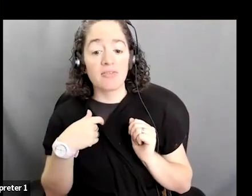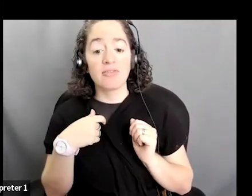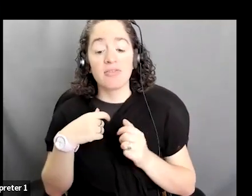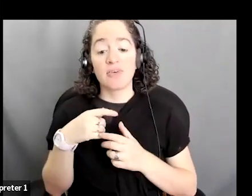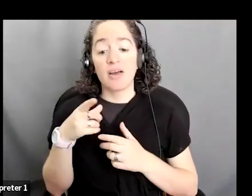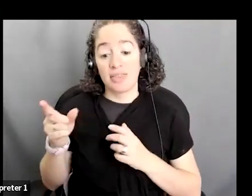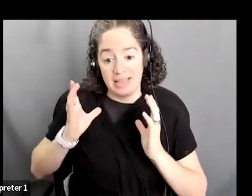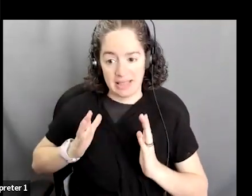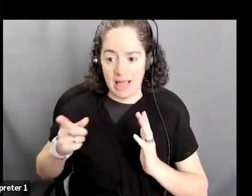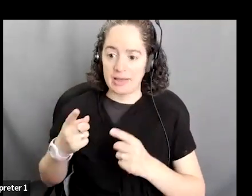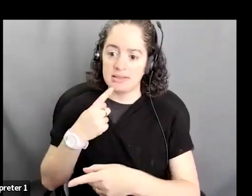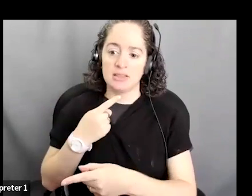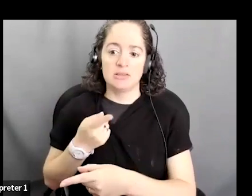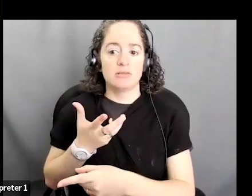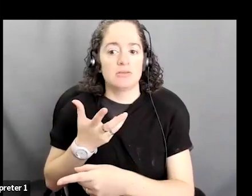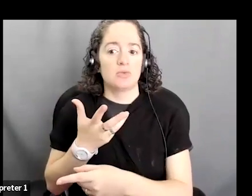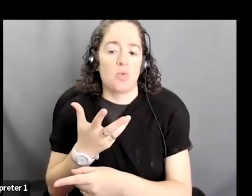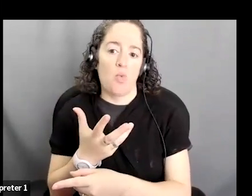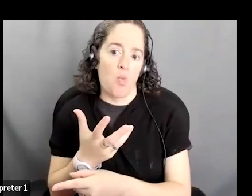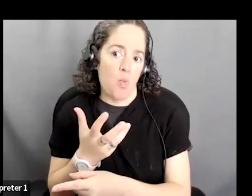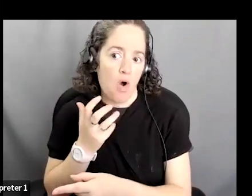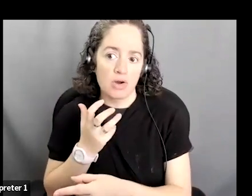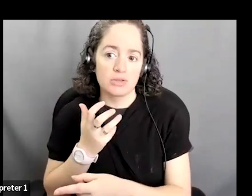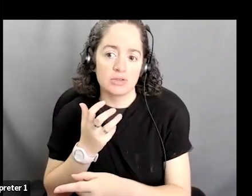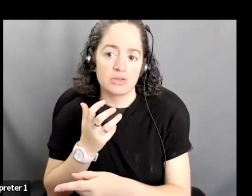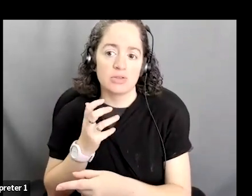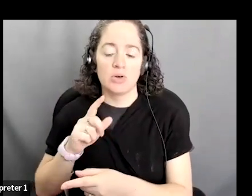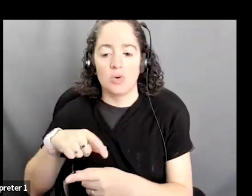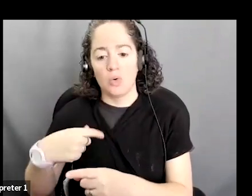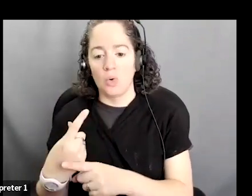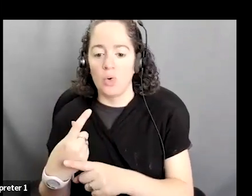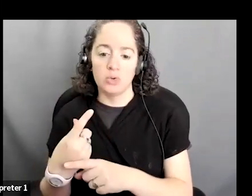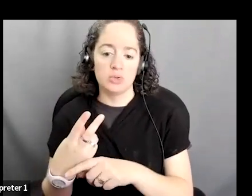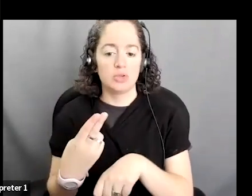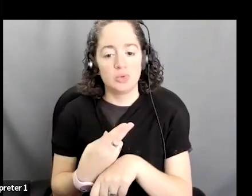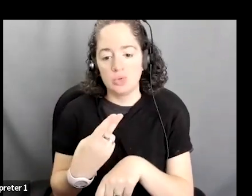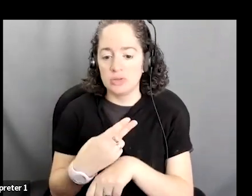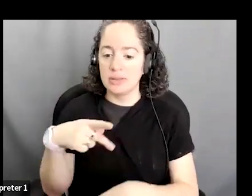I really want to only use placeholders and not have visible labels,